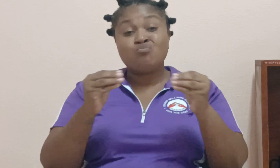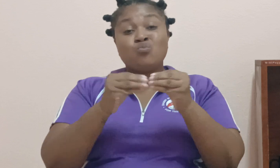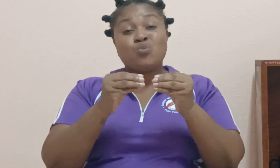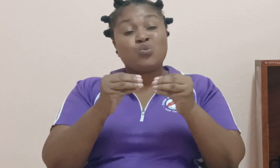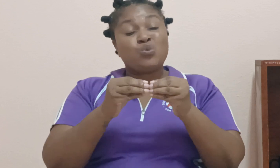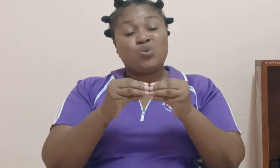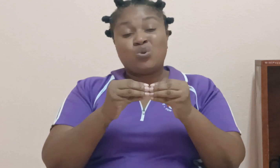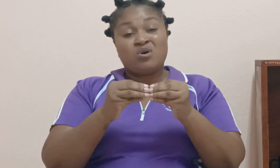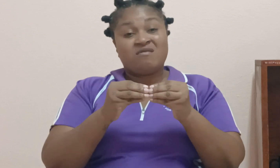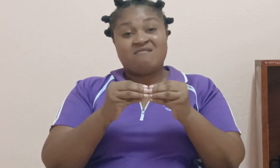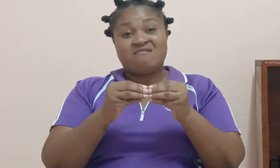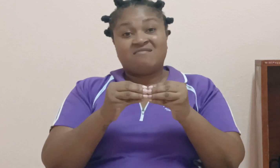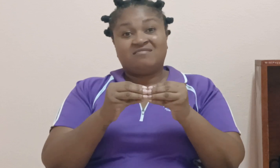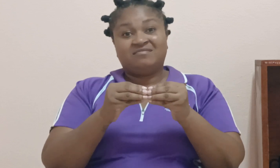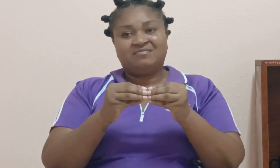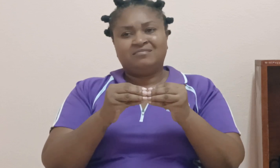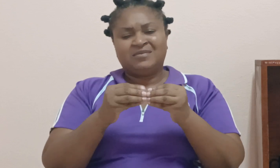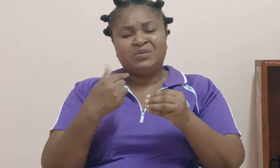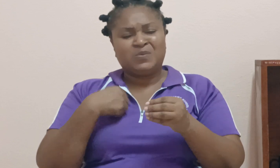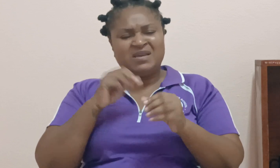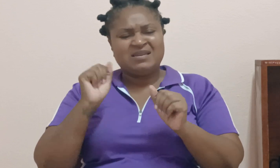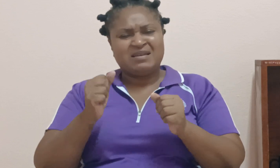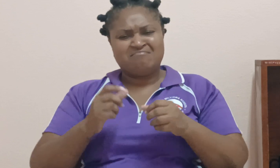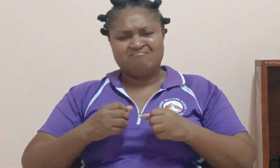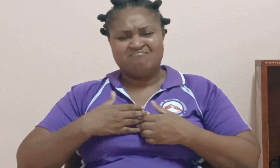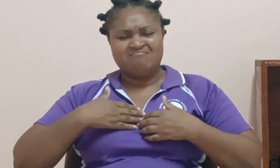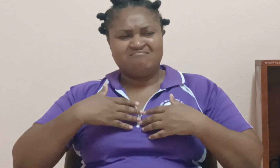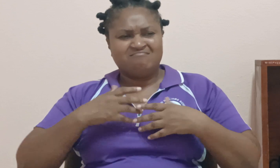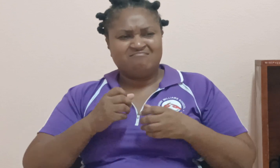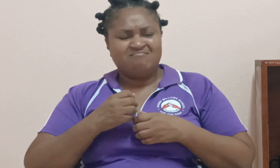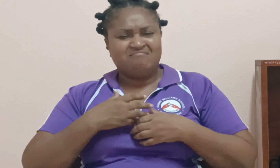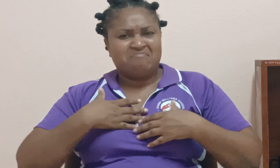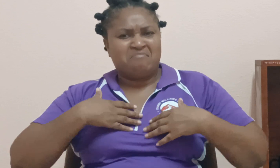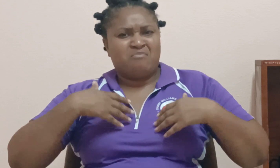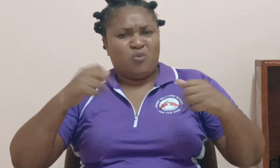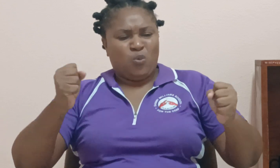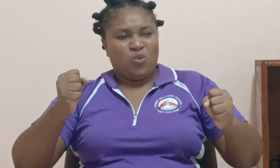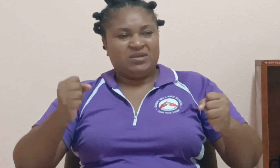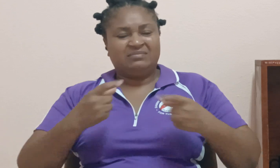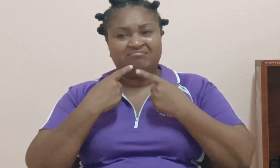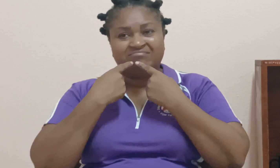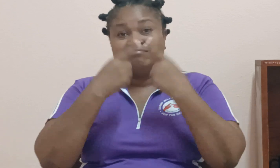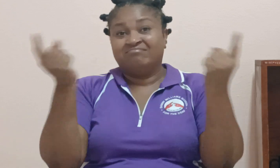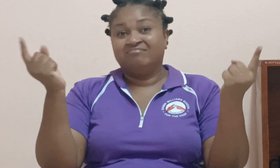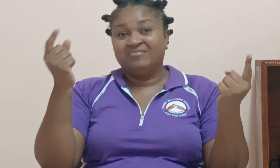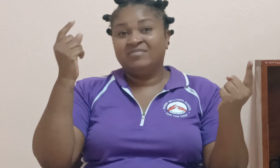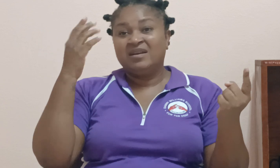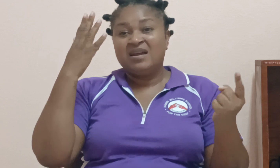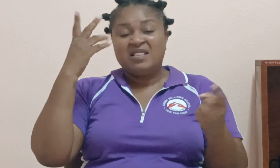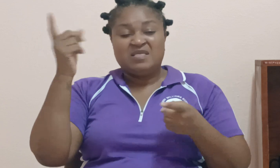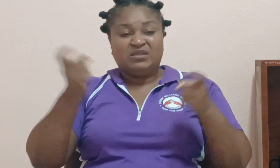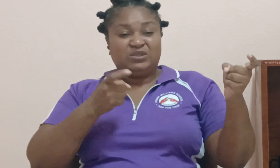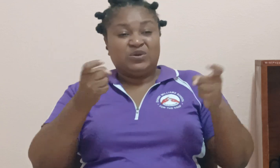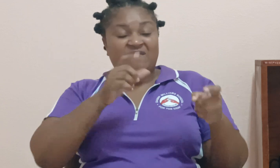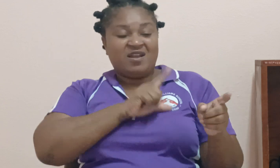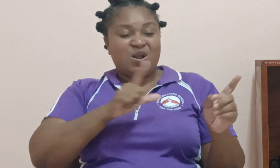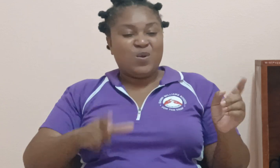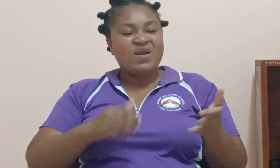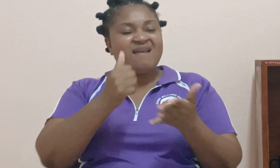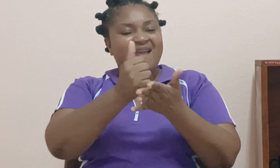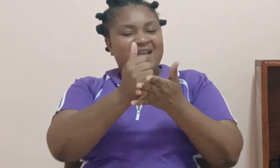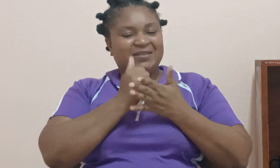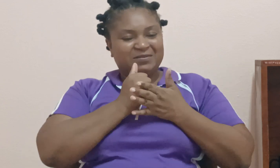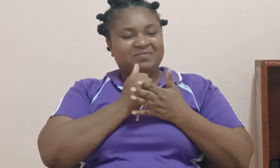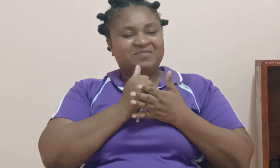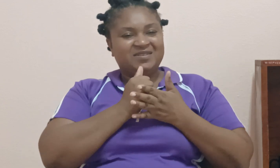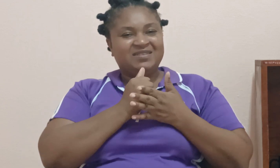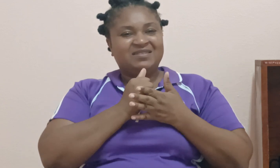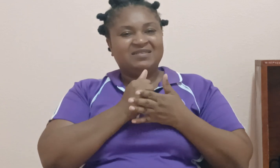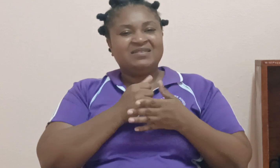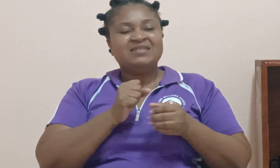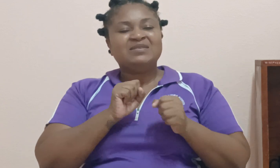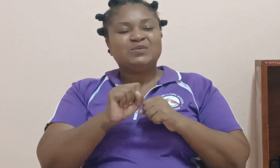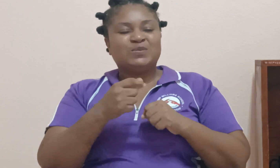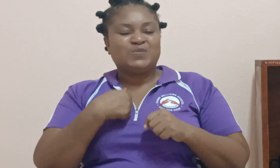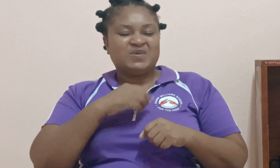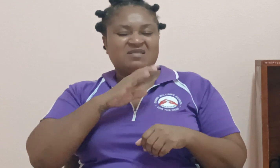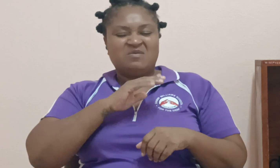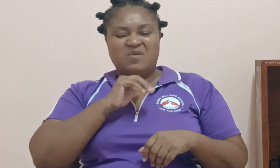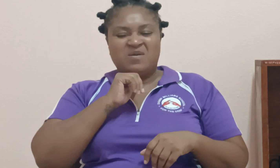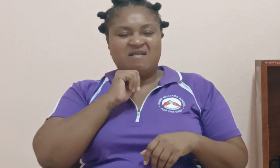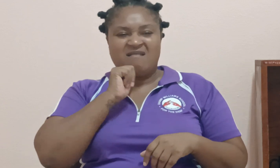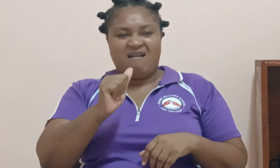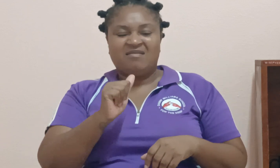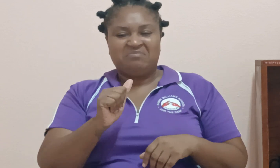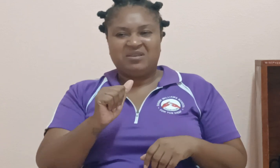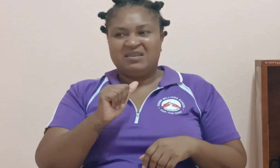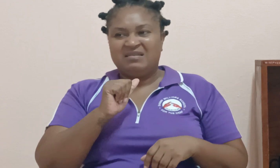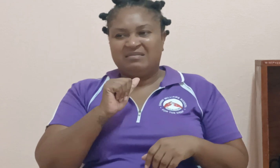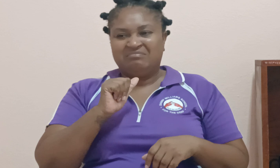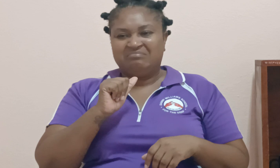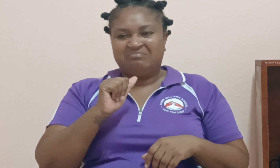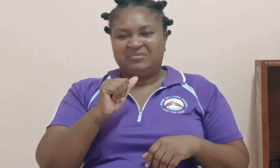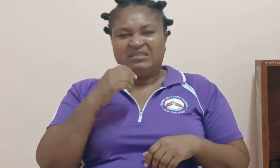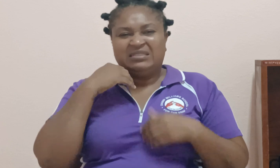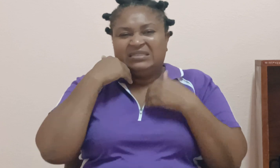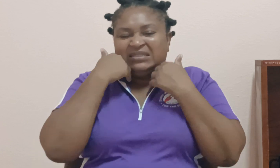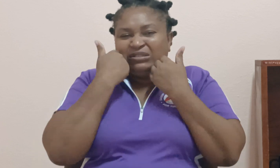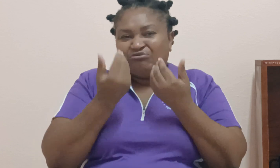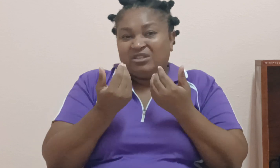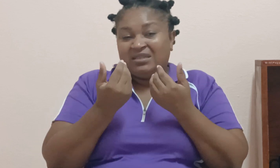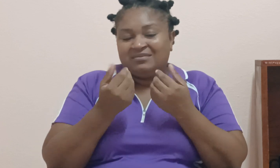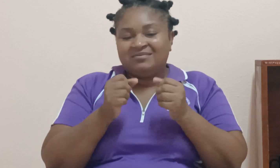we can boldly declare “Because the Sovereign Lord helps me, I will not be disgraced. Therefore,